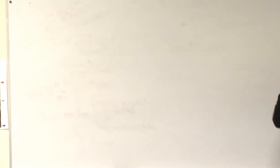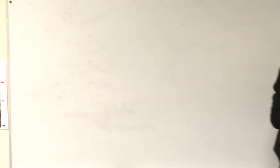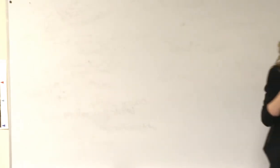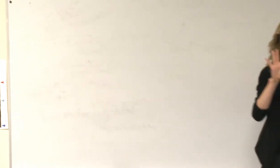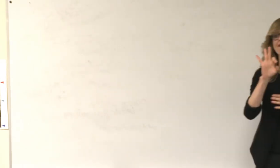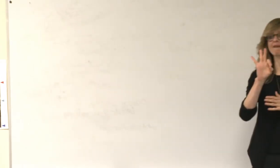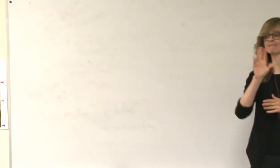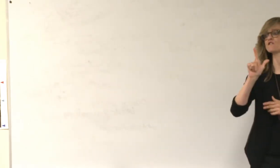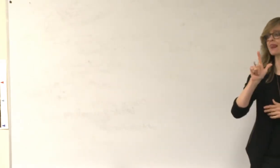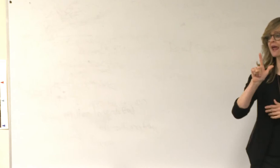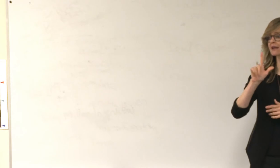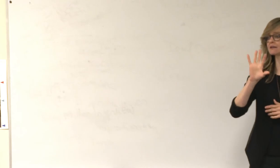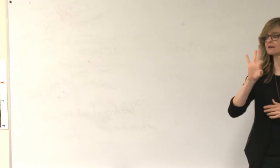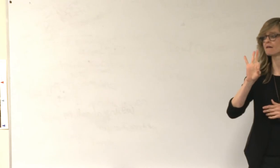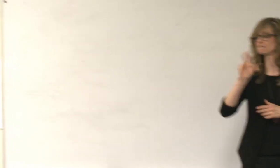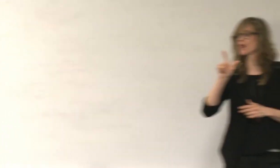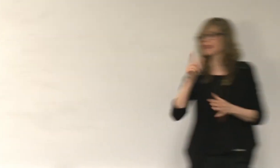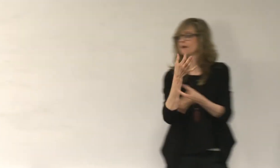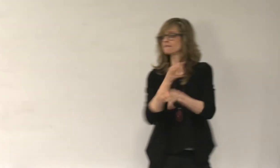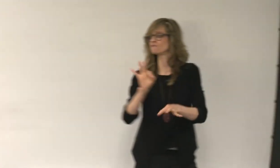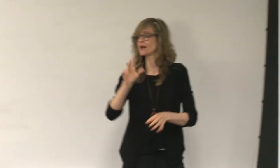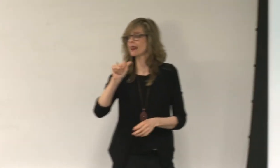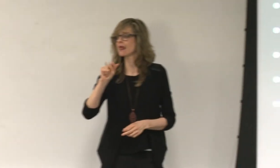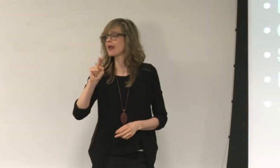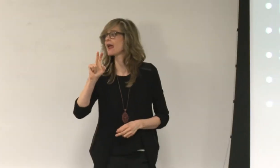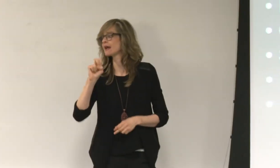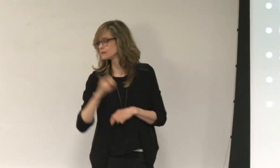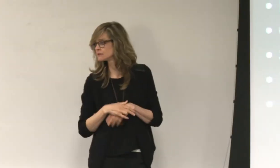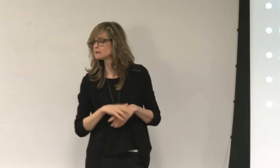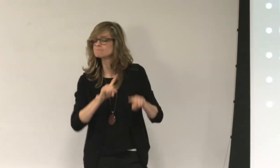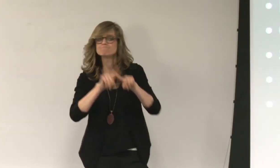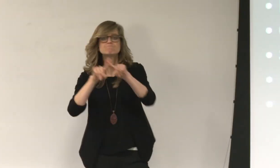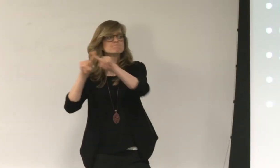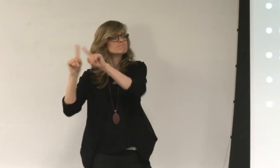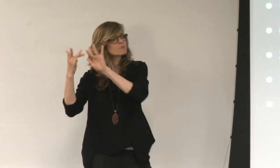MONEY WAS NO OPTION OR PROBLEM.